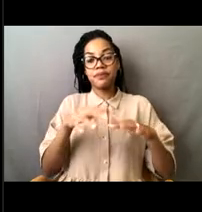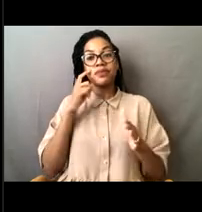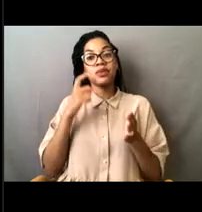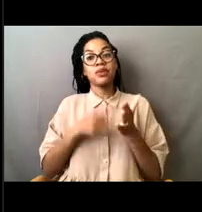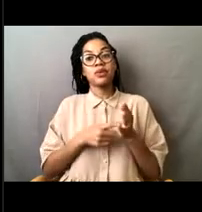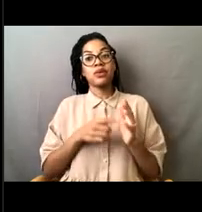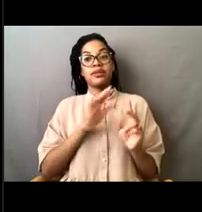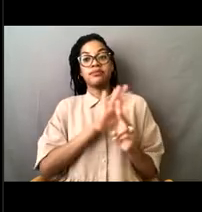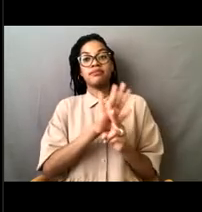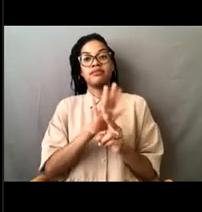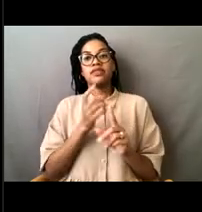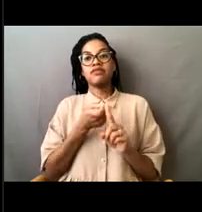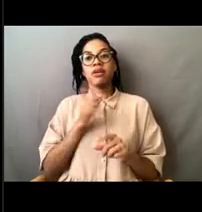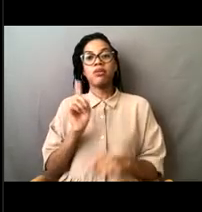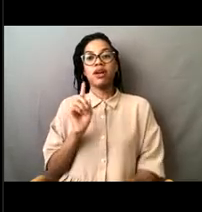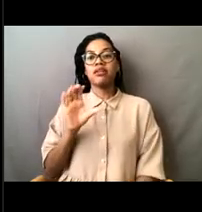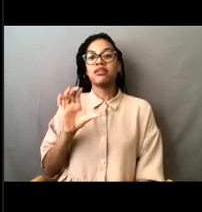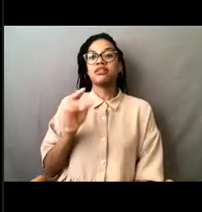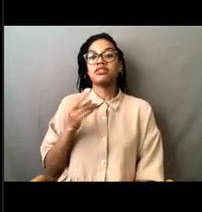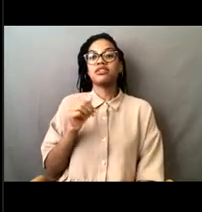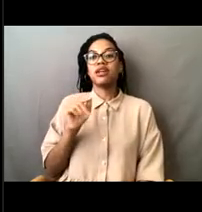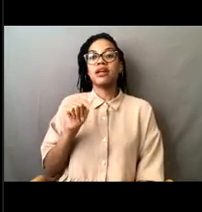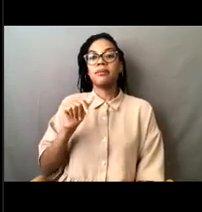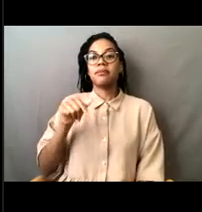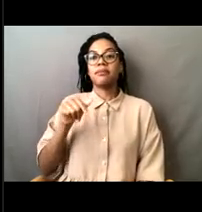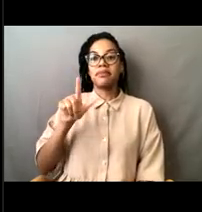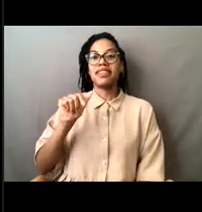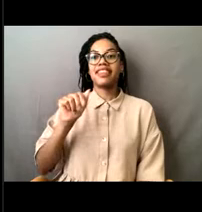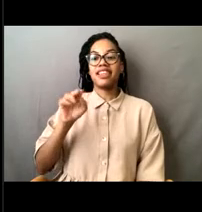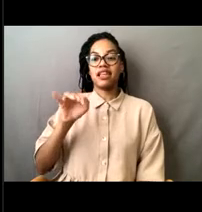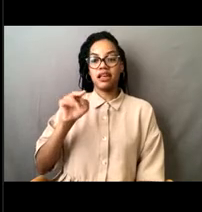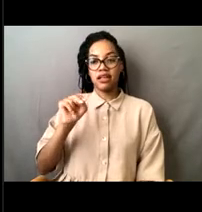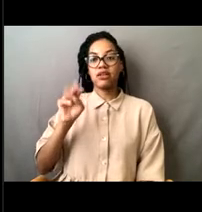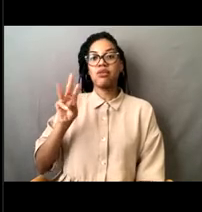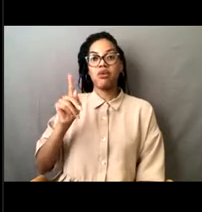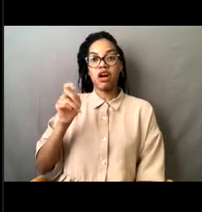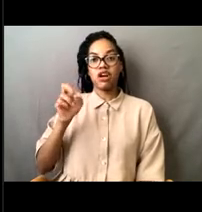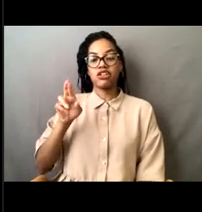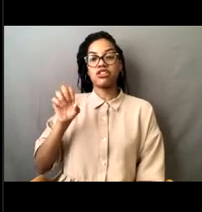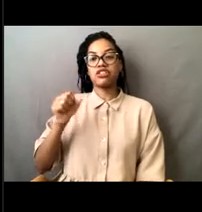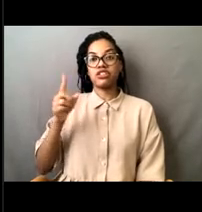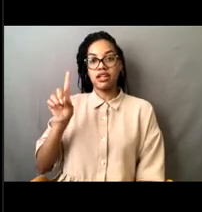For at least the last 11,000 years, the Champlain Watershed has been the homeland